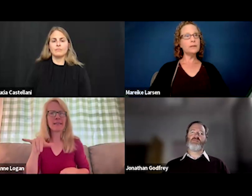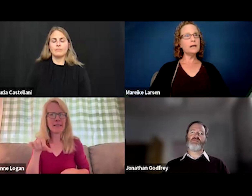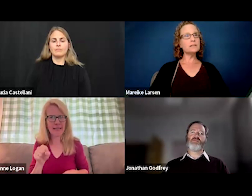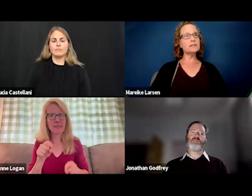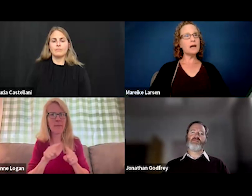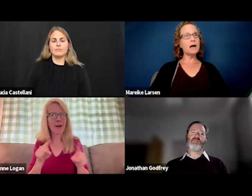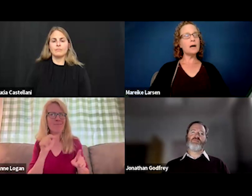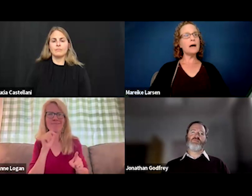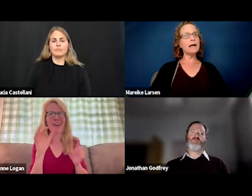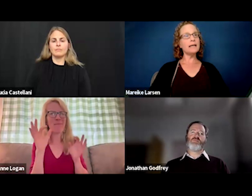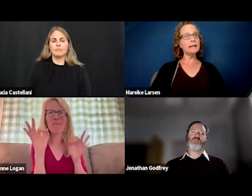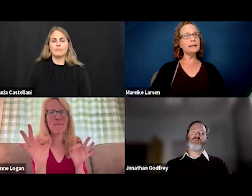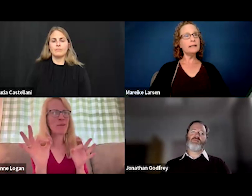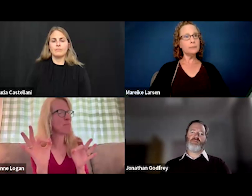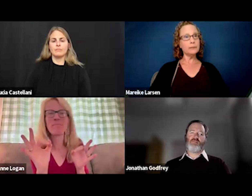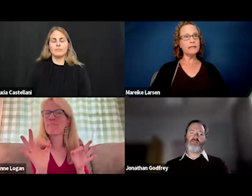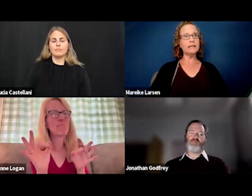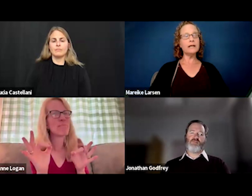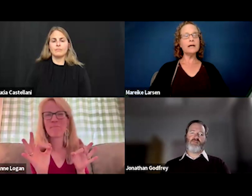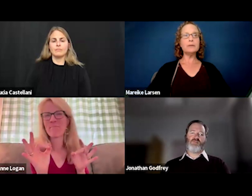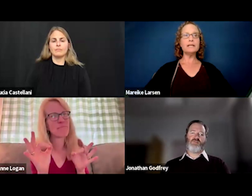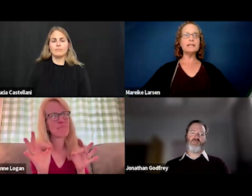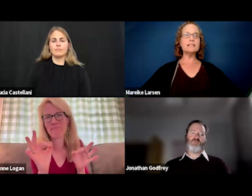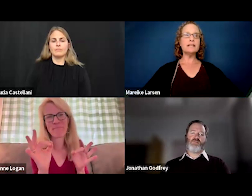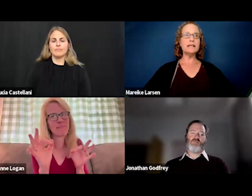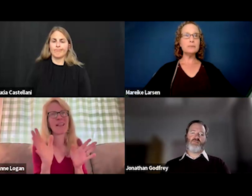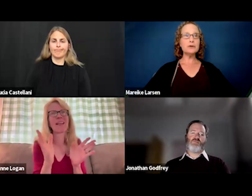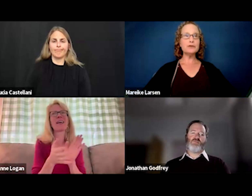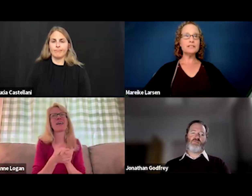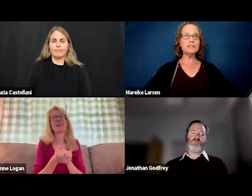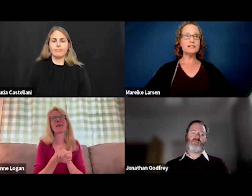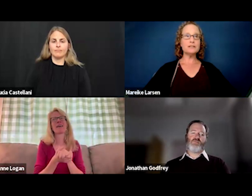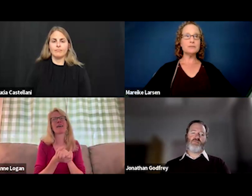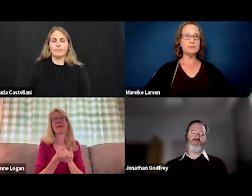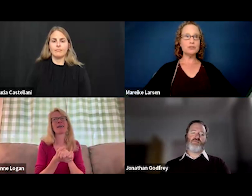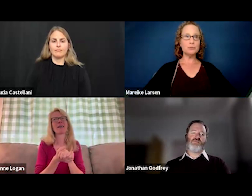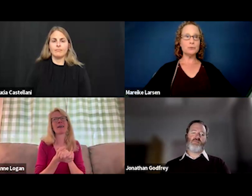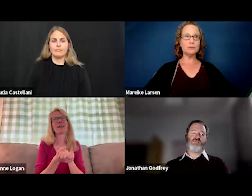Because I can lip read, but it is an imperfect system, to be sure.